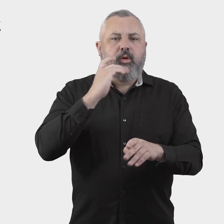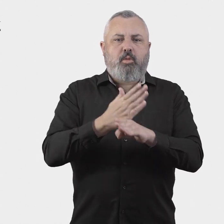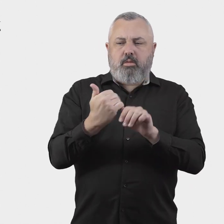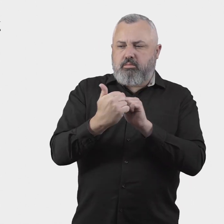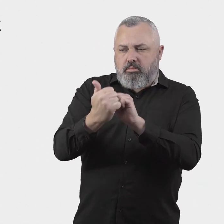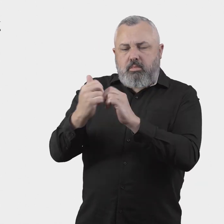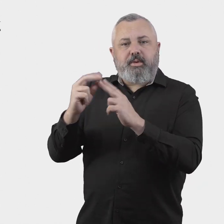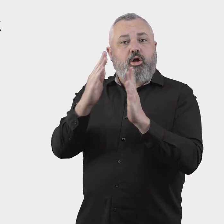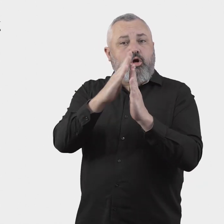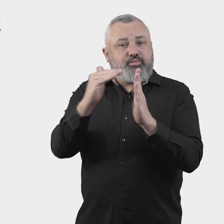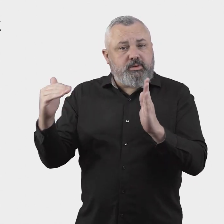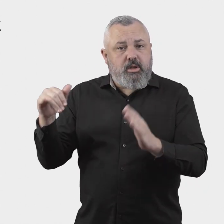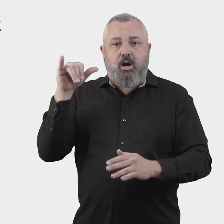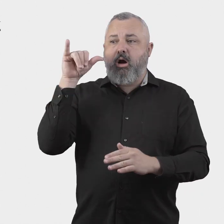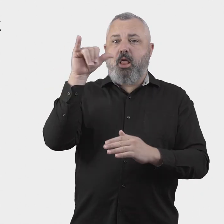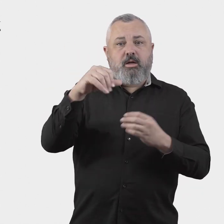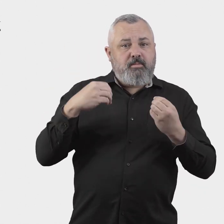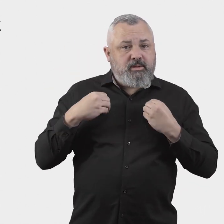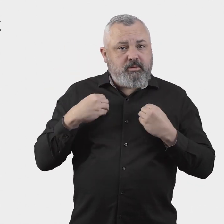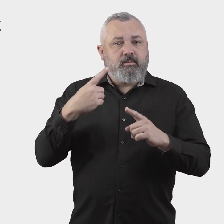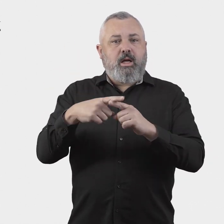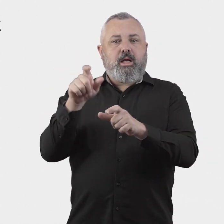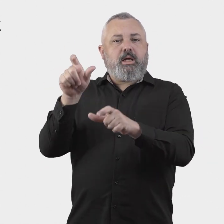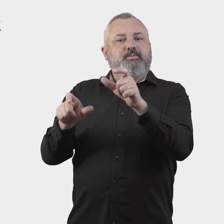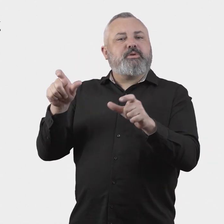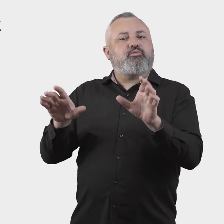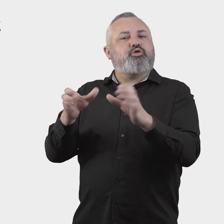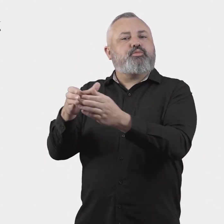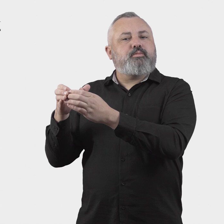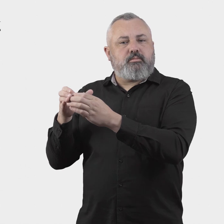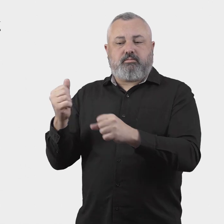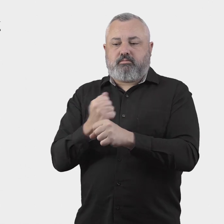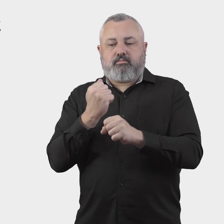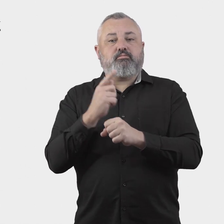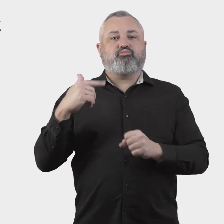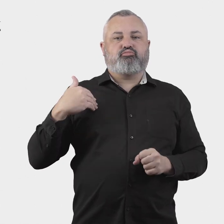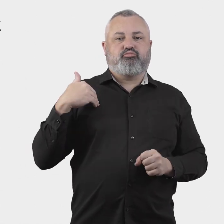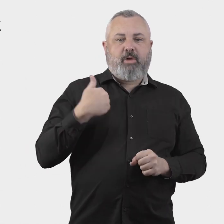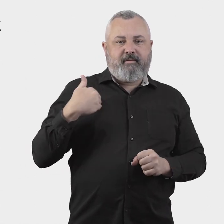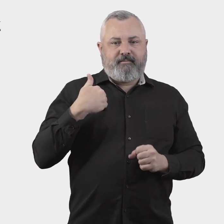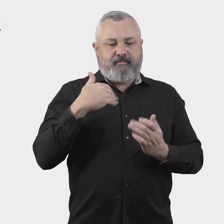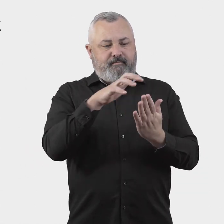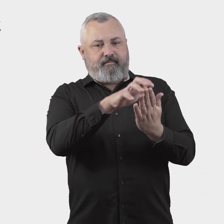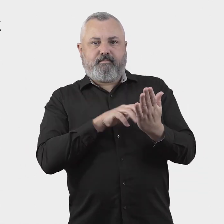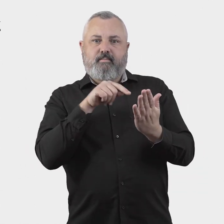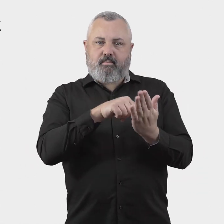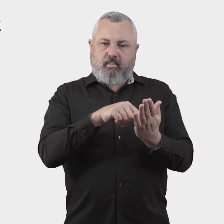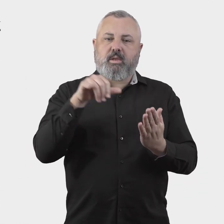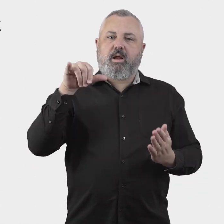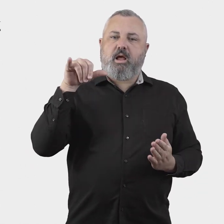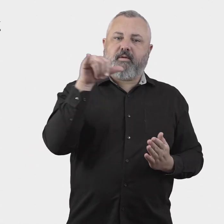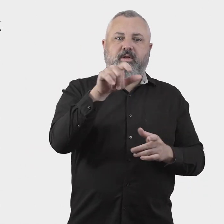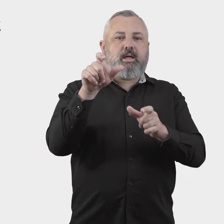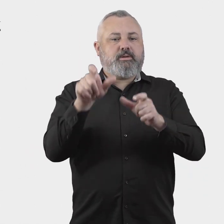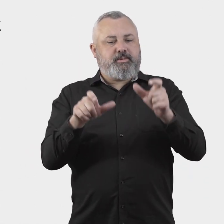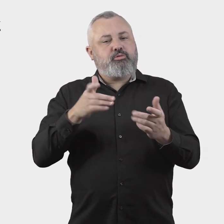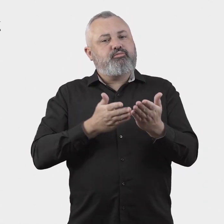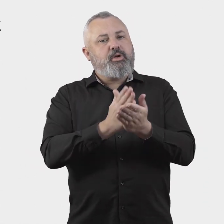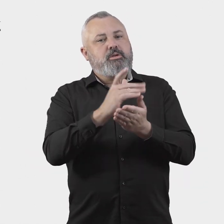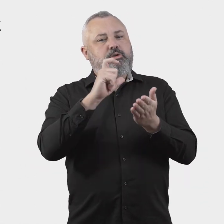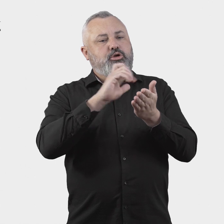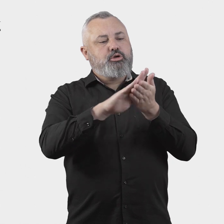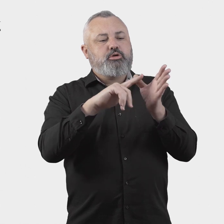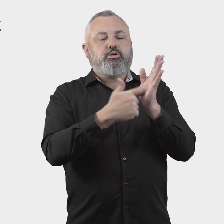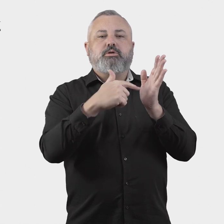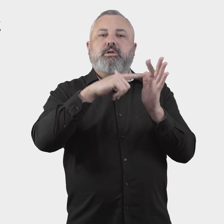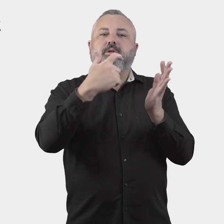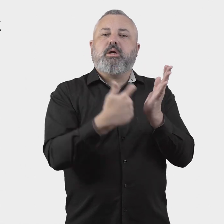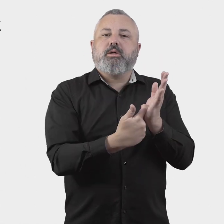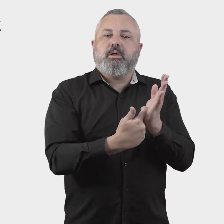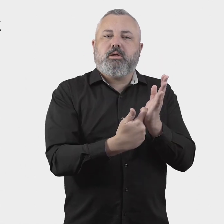work with industry and consumer groups to develop a draft Aviation Customer Rights Charter